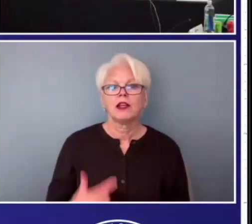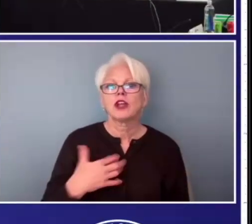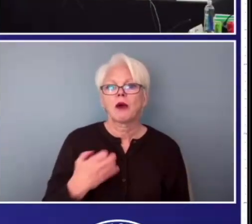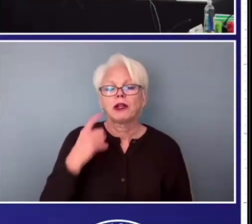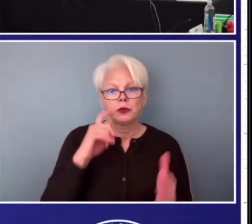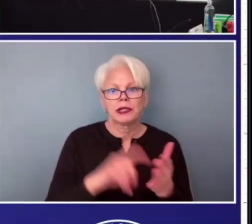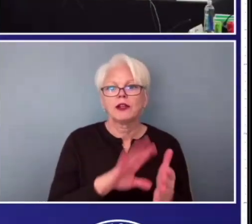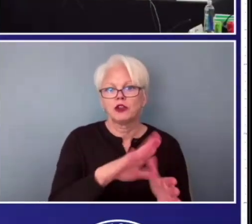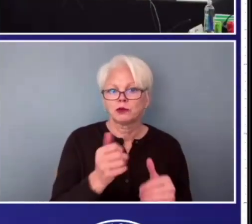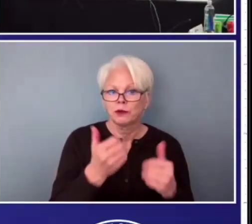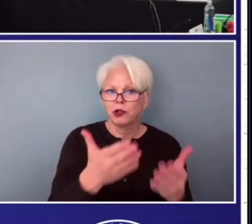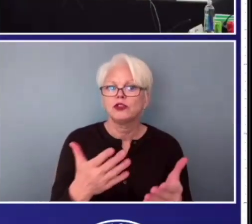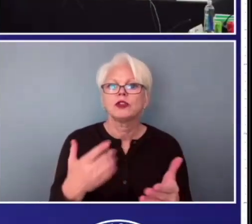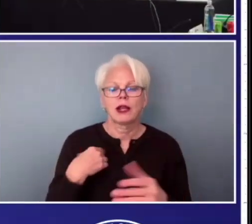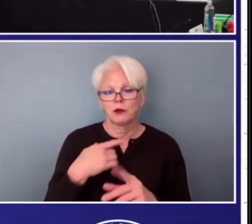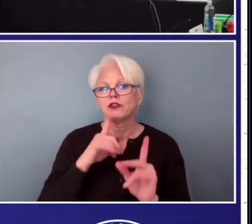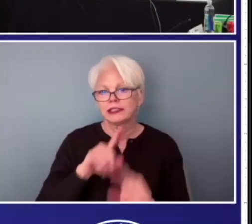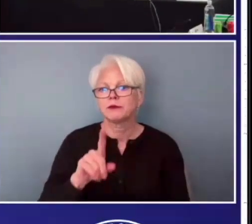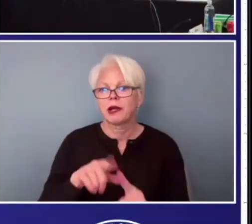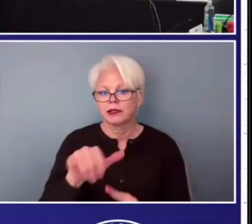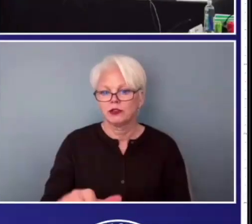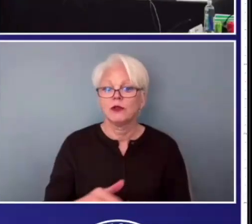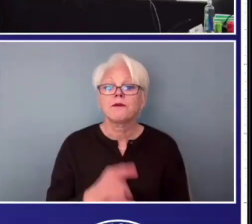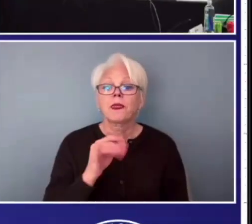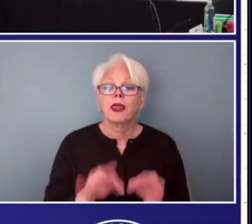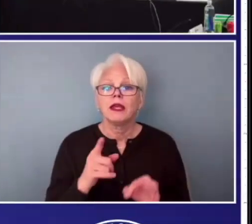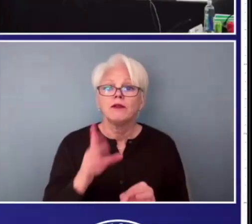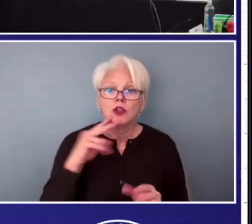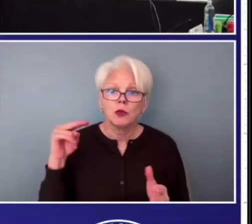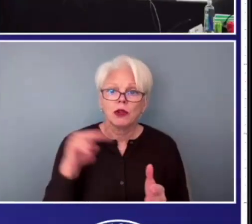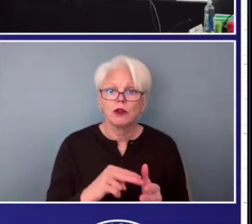your proposal and that we've responded to it. So if you will look at the reg text